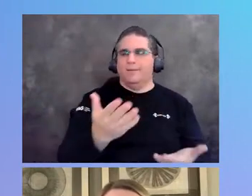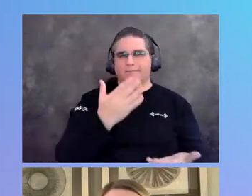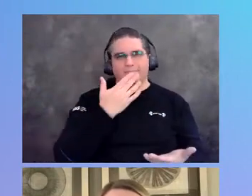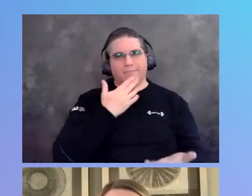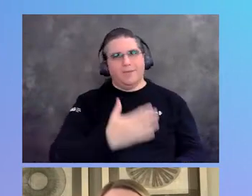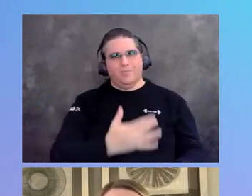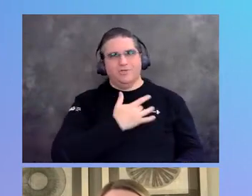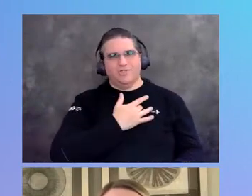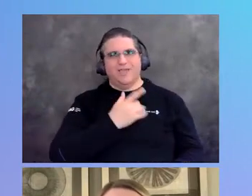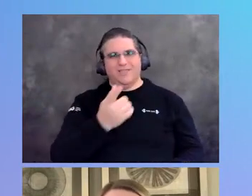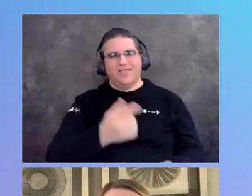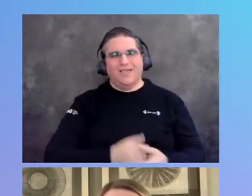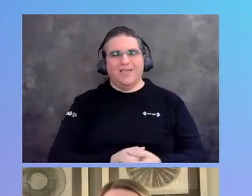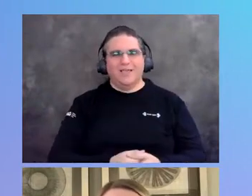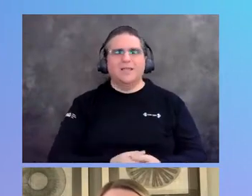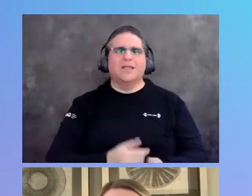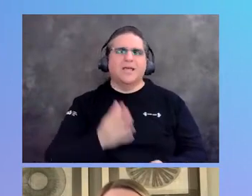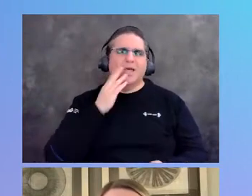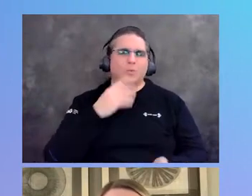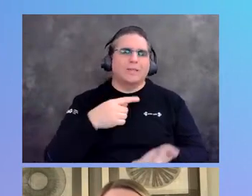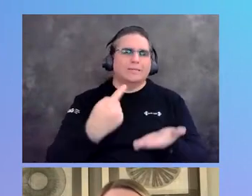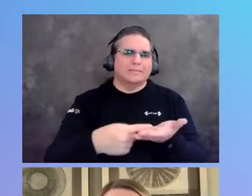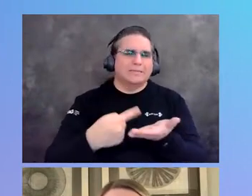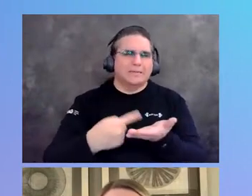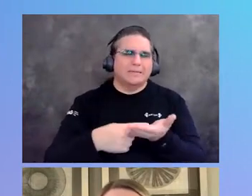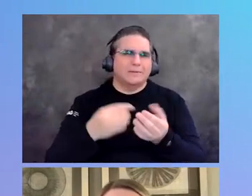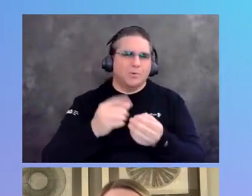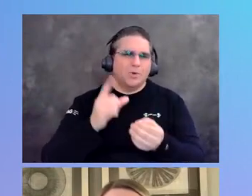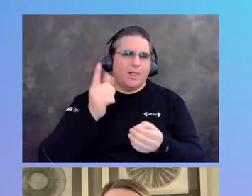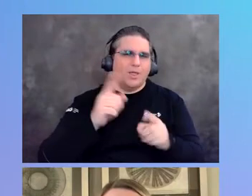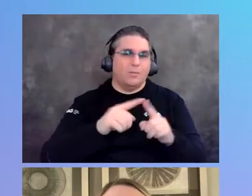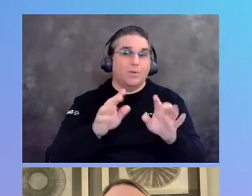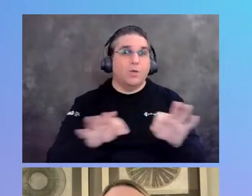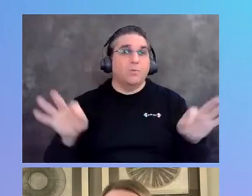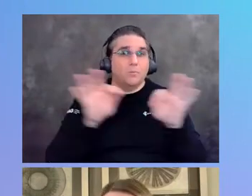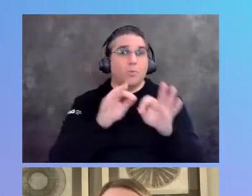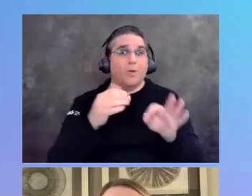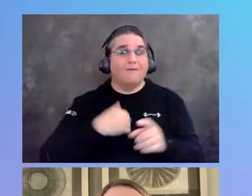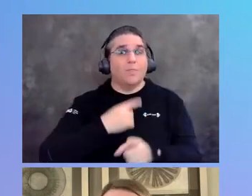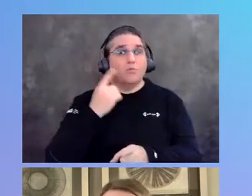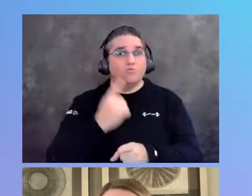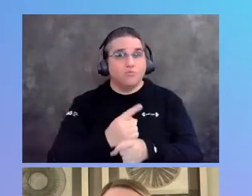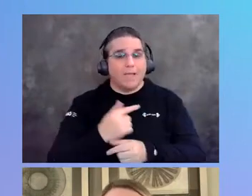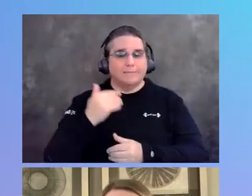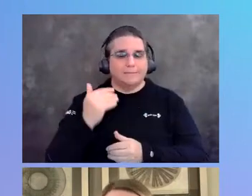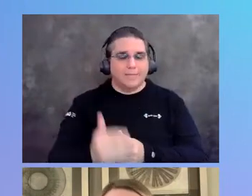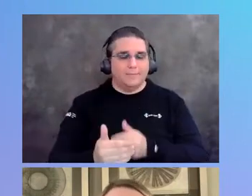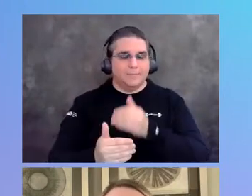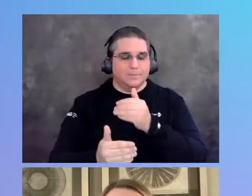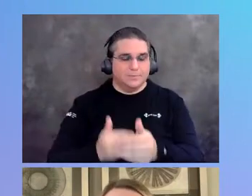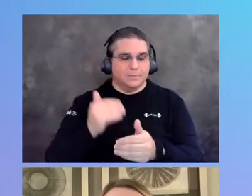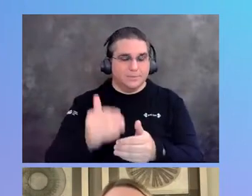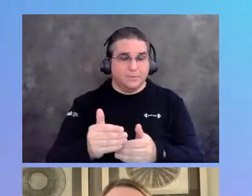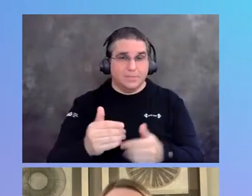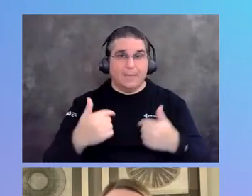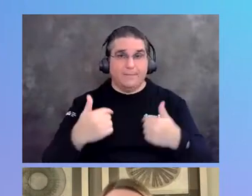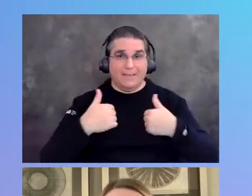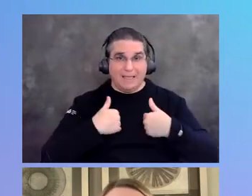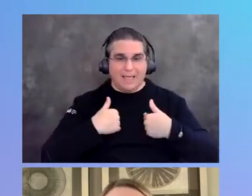bit about it too, but making sure that it has the right steps and you doing the due diligence